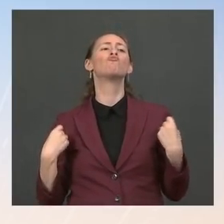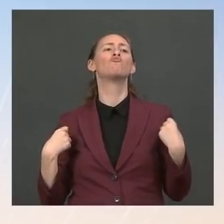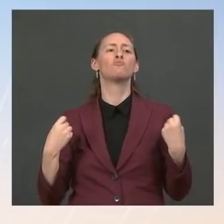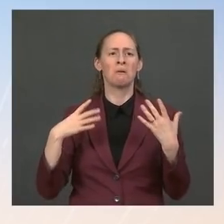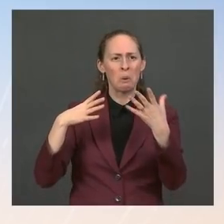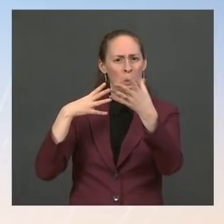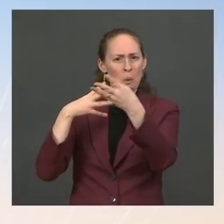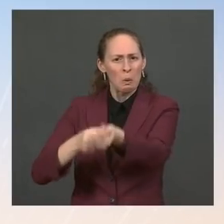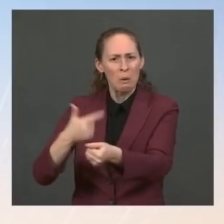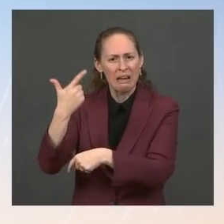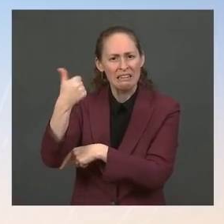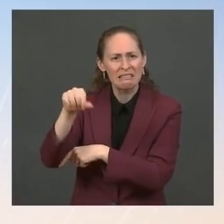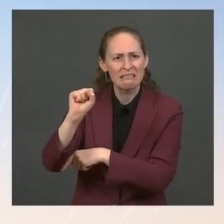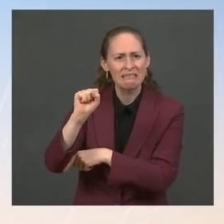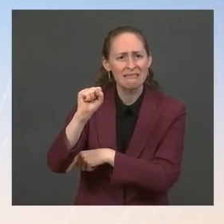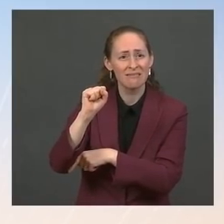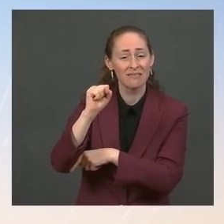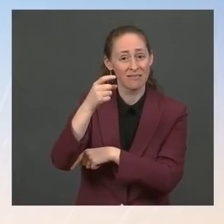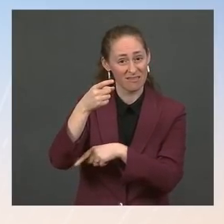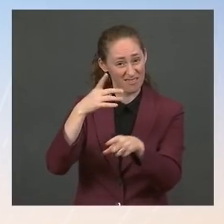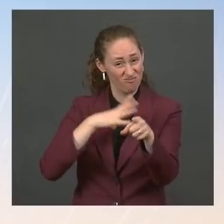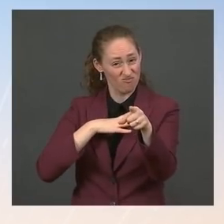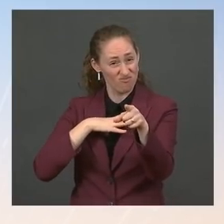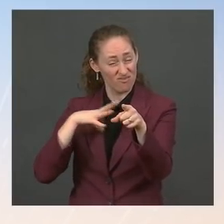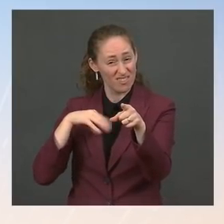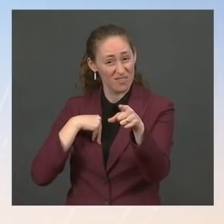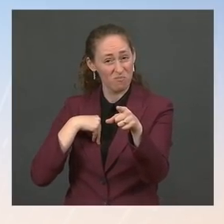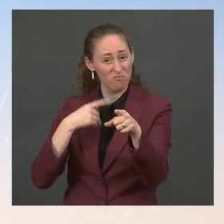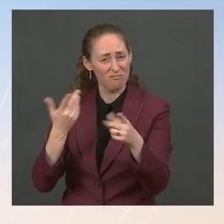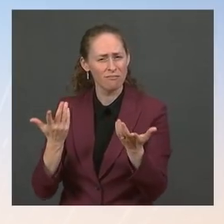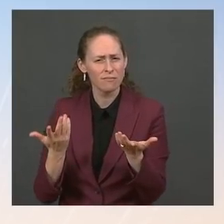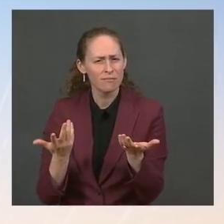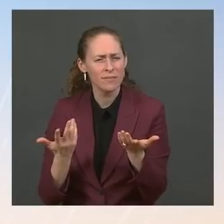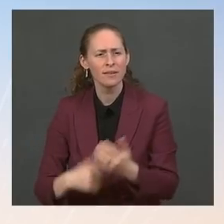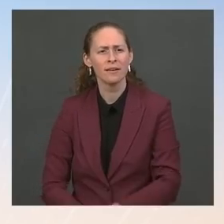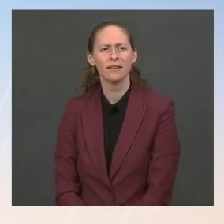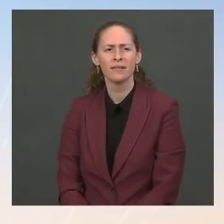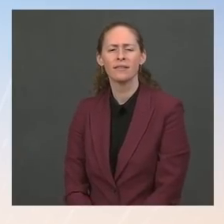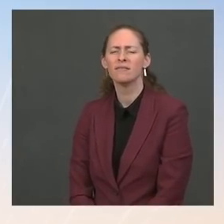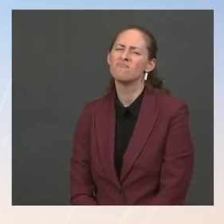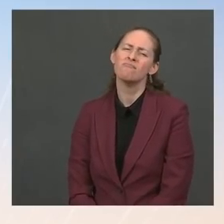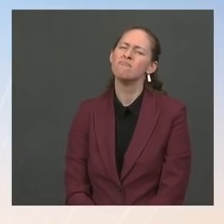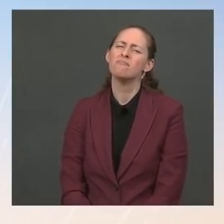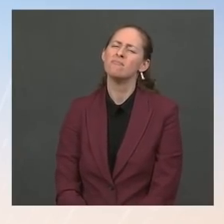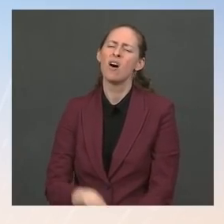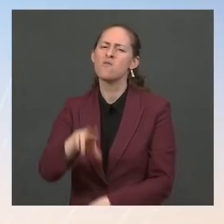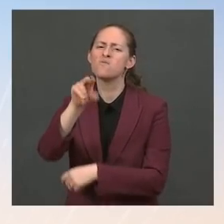The message to Americans is that we're not just closely and directly monitoring the situation -- which, of course, we've been doing --